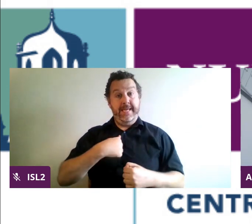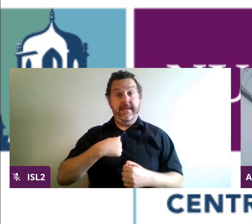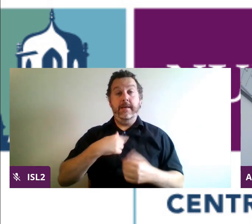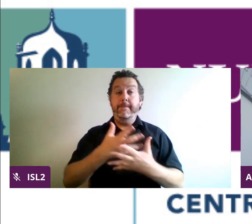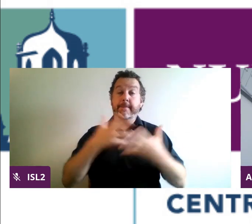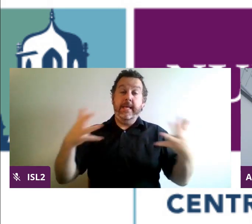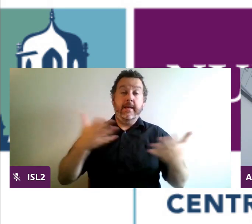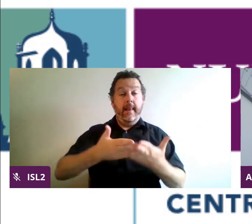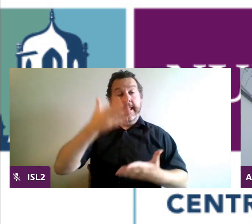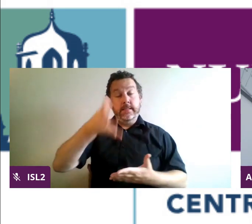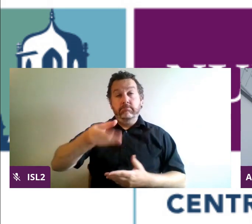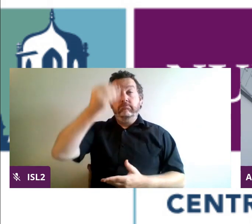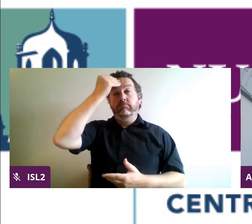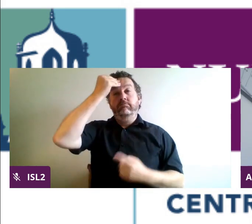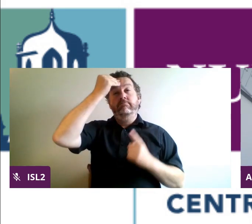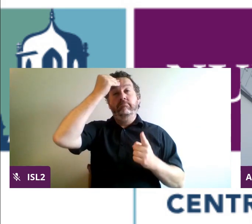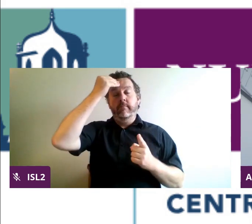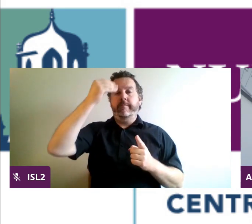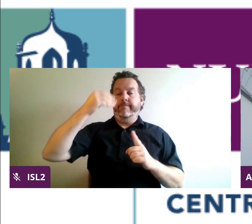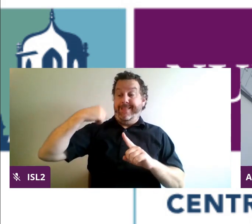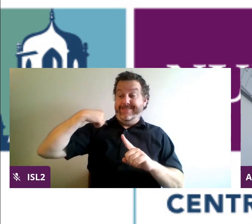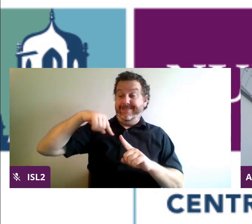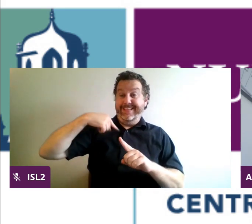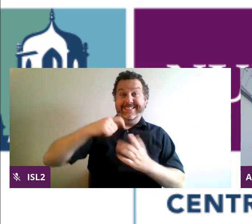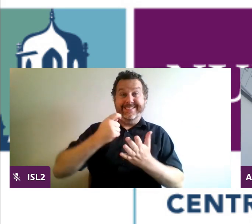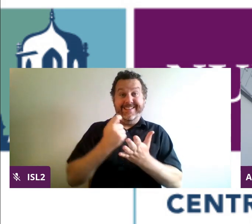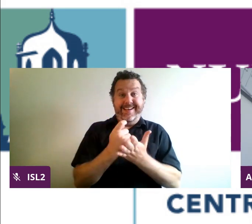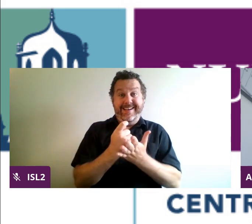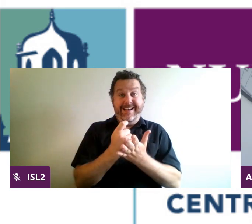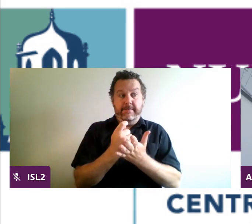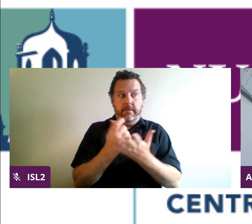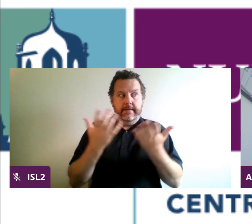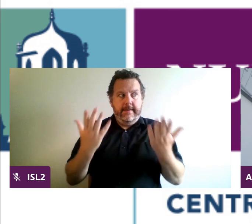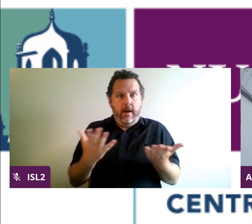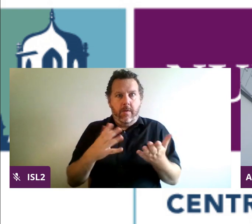For me, we have to take this time of everything being influx and push, lean in